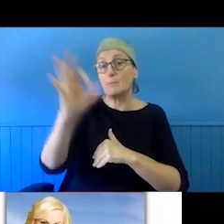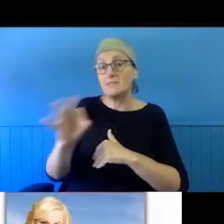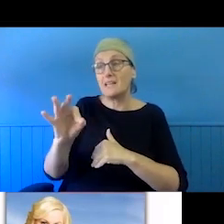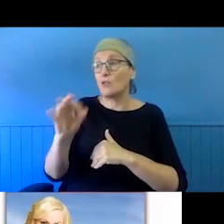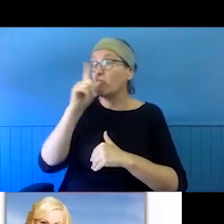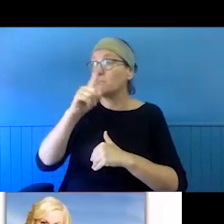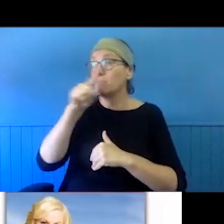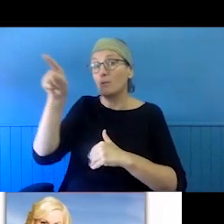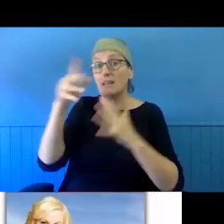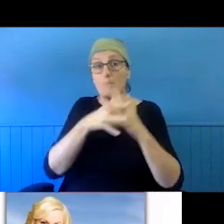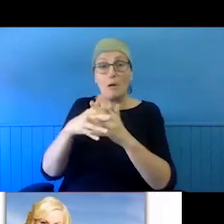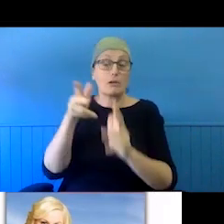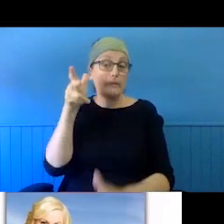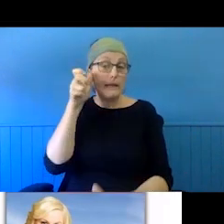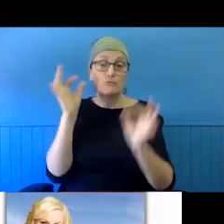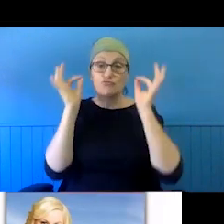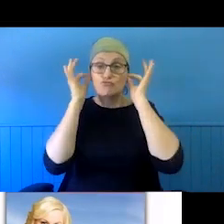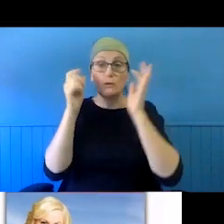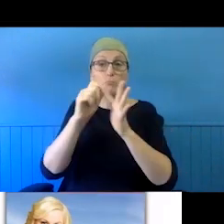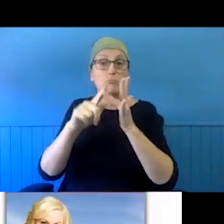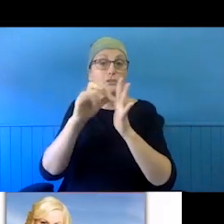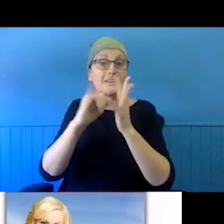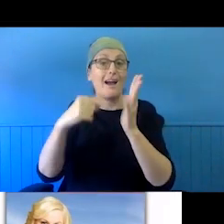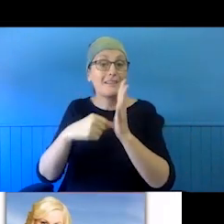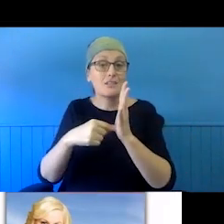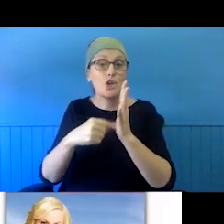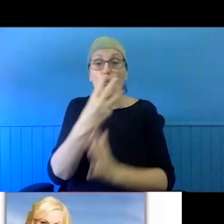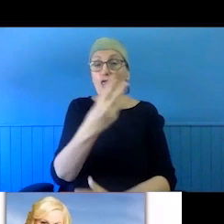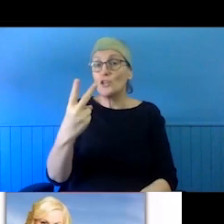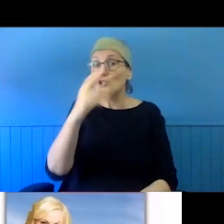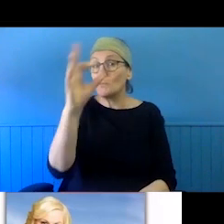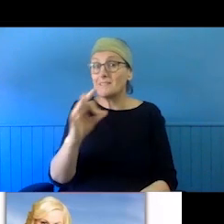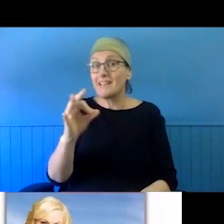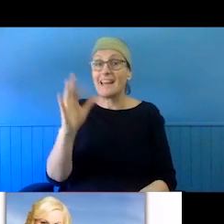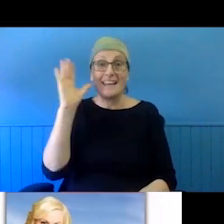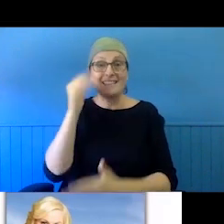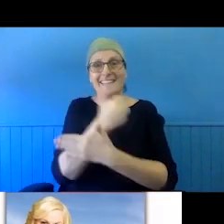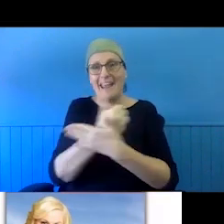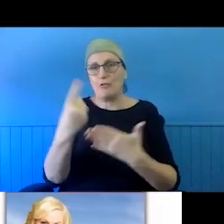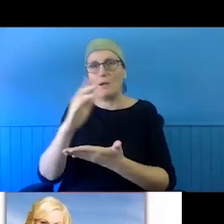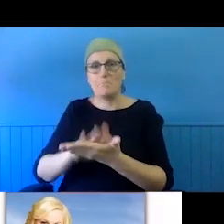listen monthly. That's a huge growth from 10% about a decade ago. Weekly